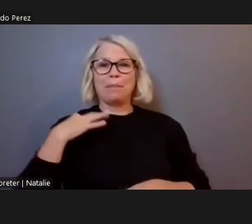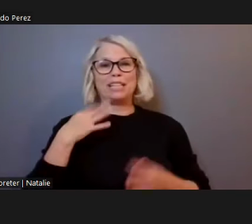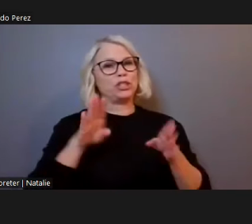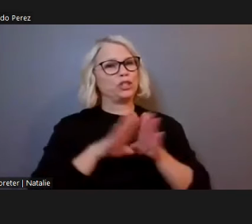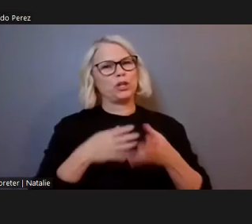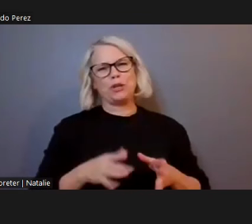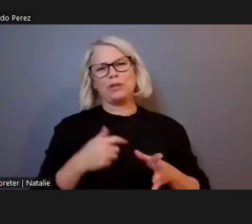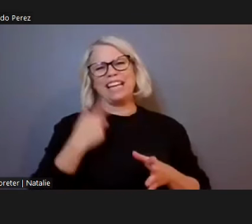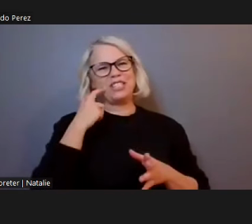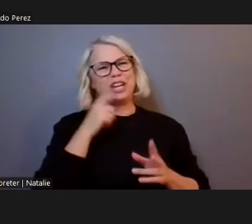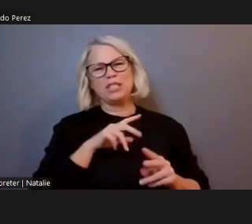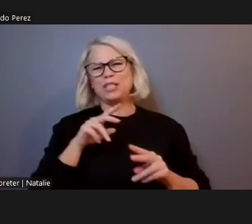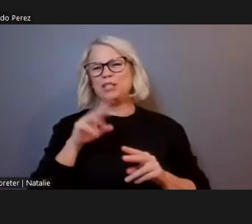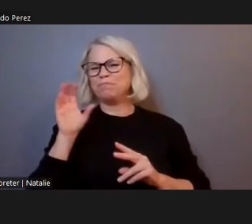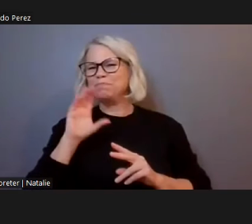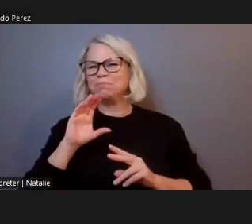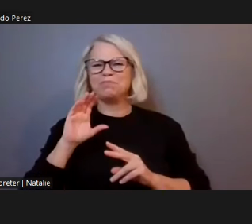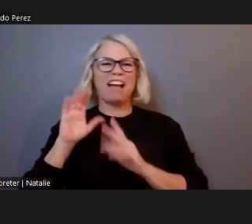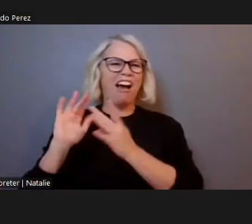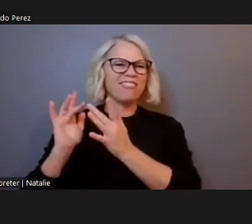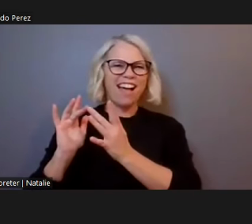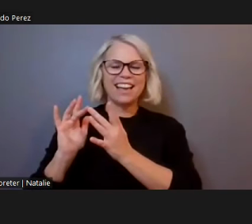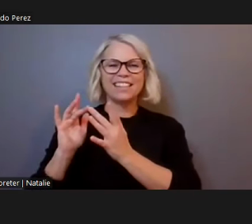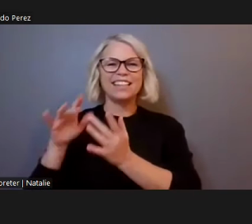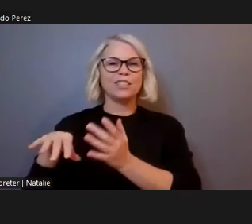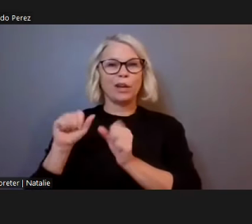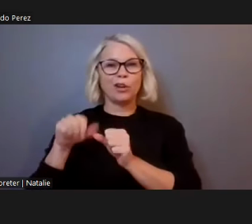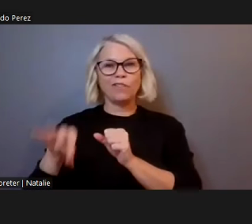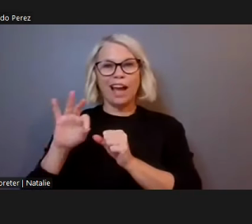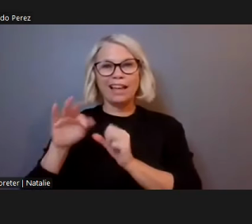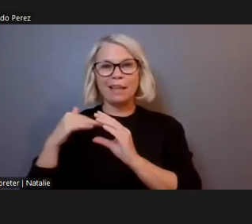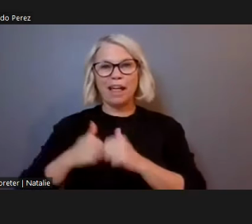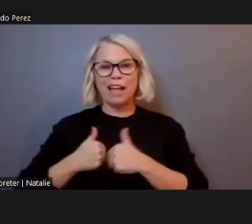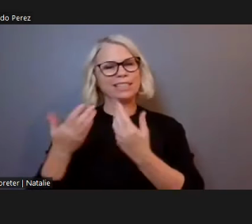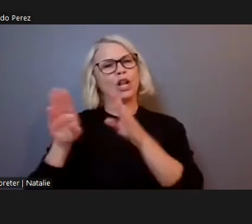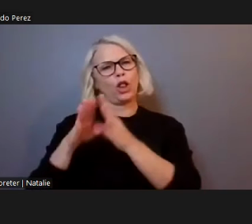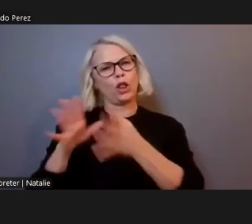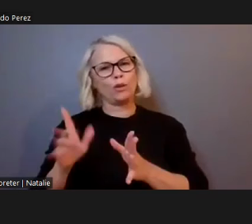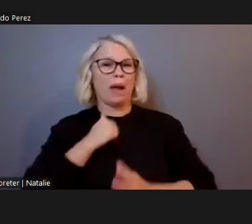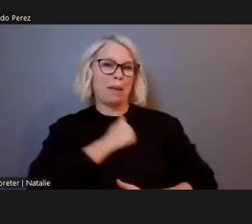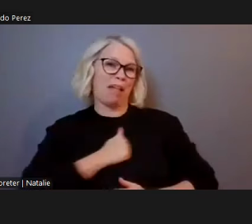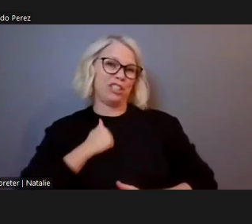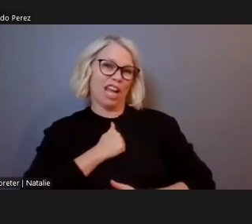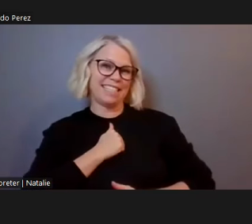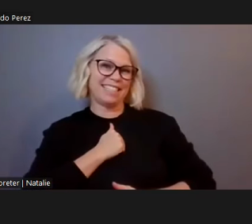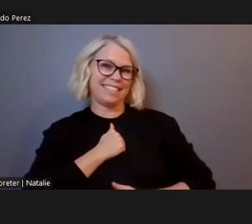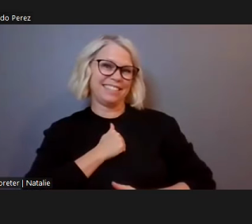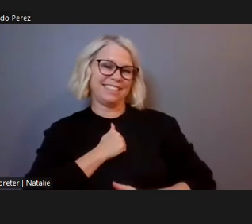I just went online to find the email address and it was closed, I apologize. This is Gabby.